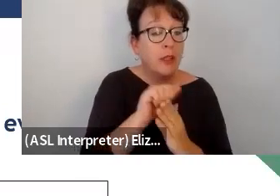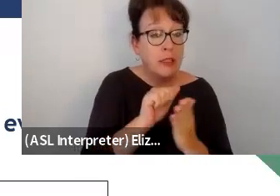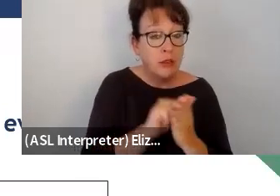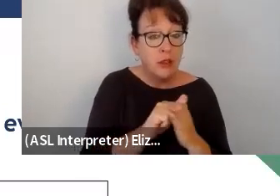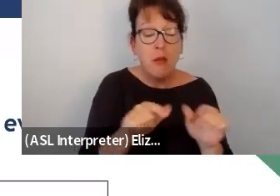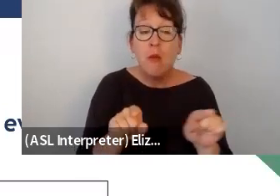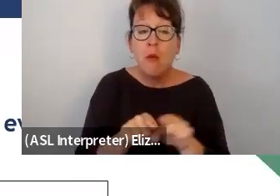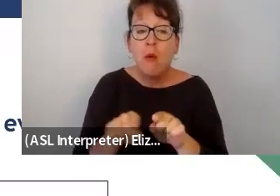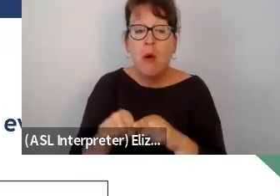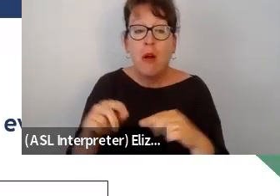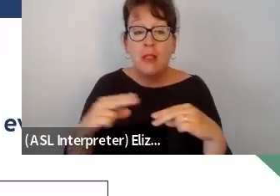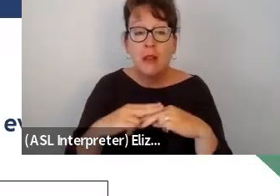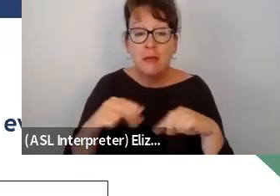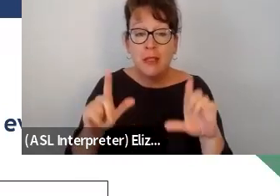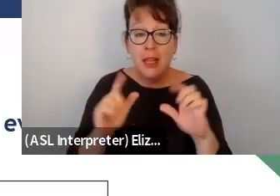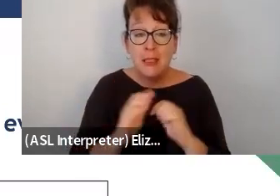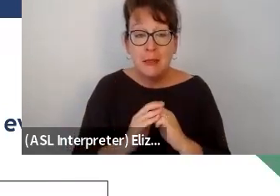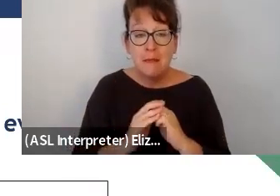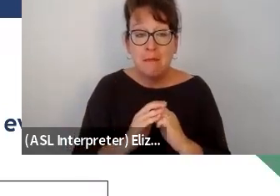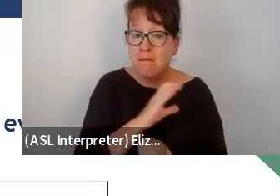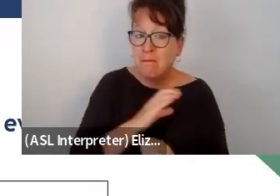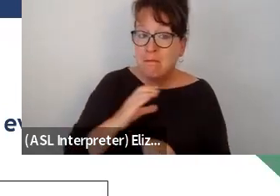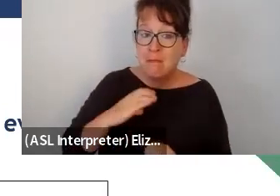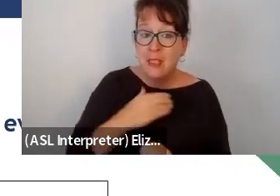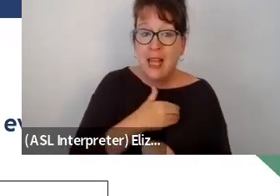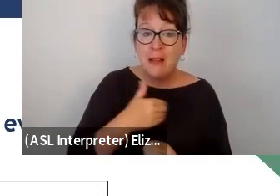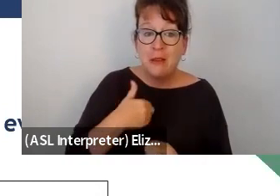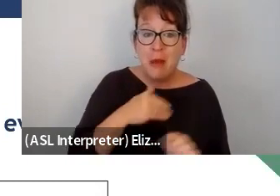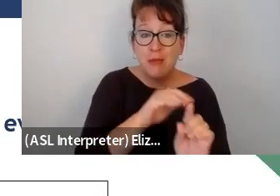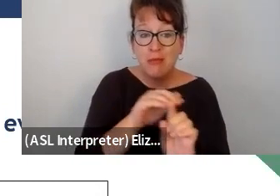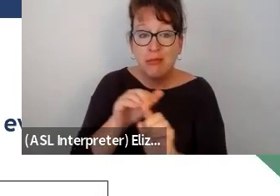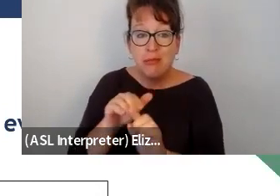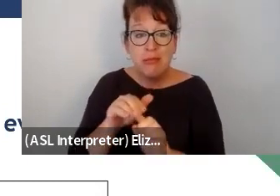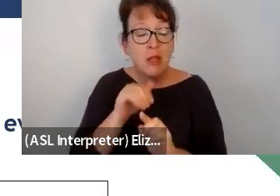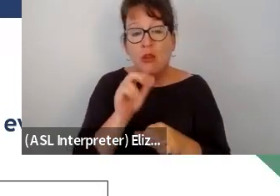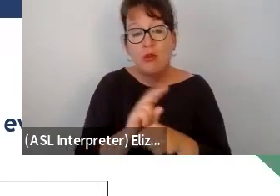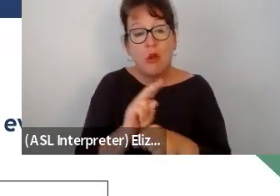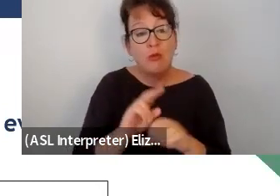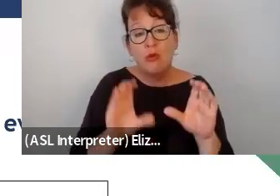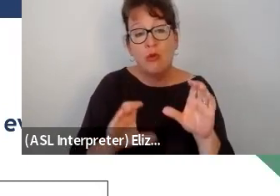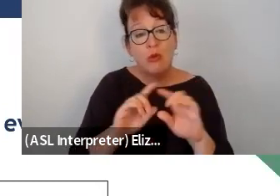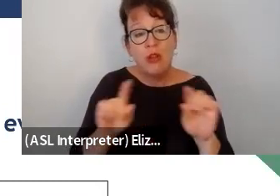critical for commerce and play a significant role in the goods movement supply chains, and investing